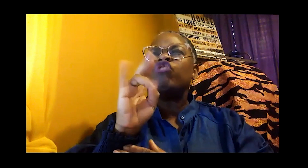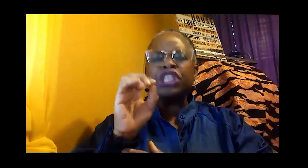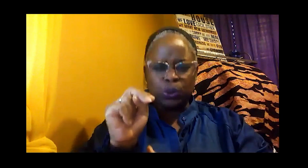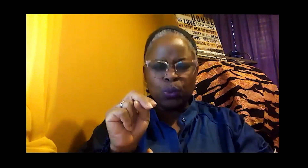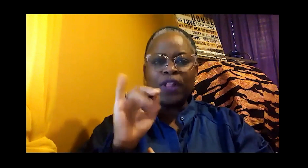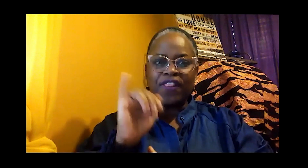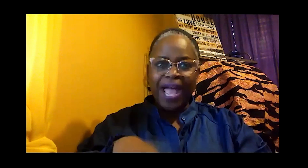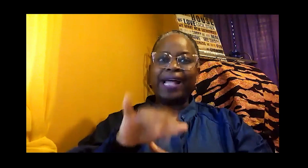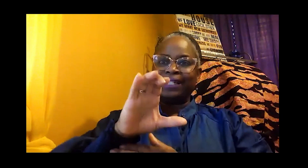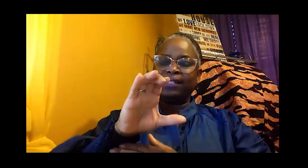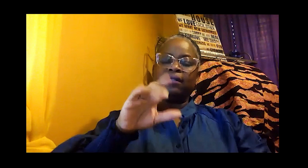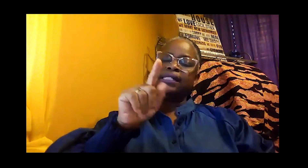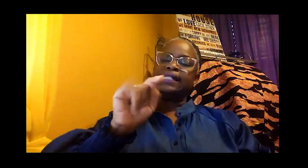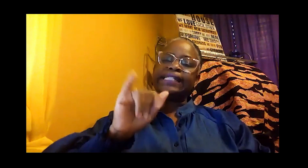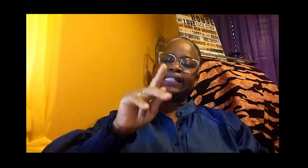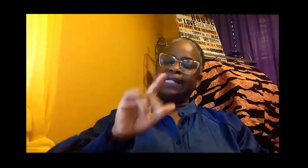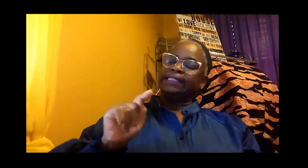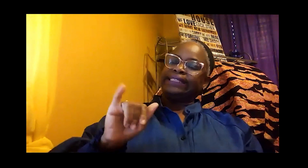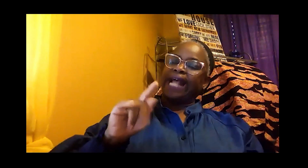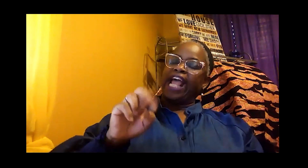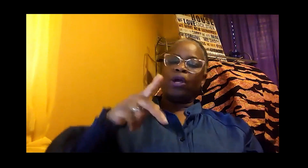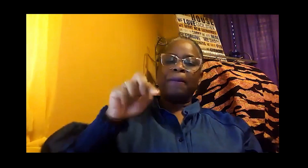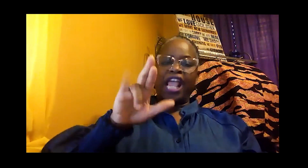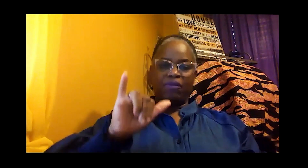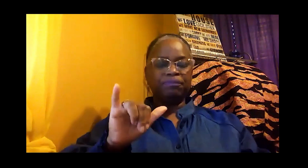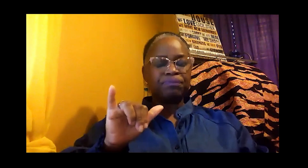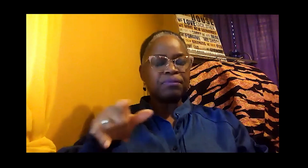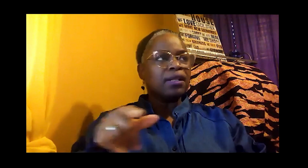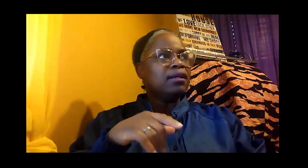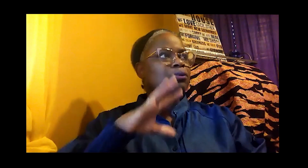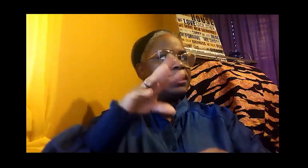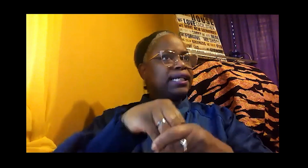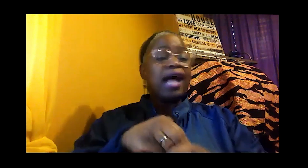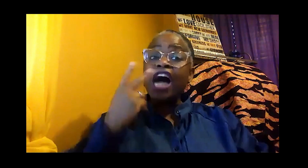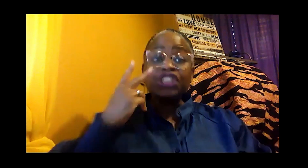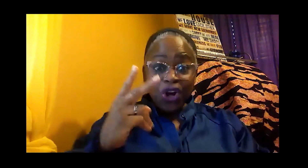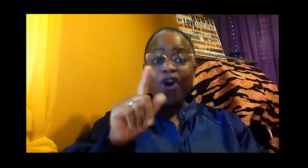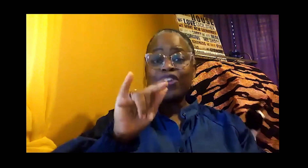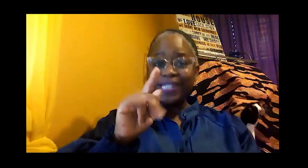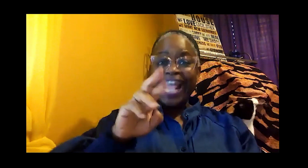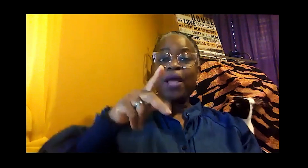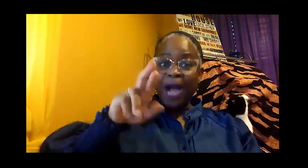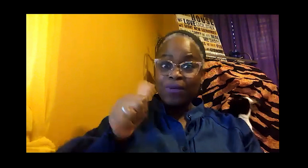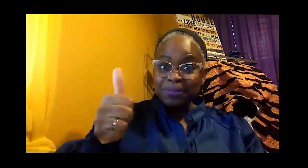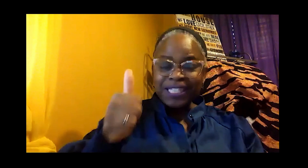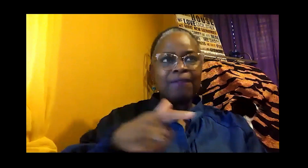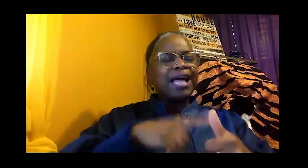There standing in front of me were Tyler Perry, Blair Underwood, and several other cast members